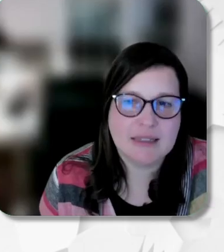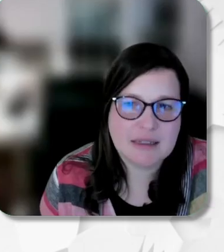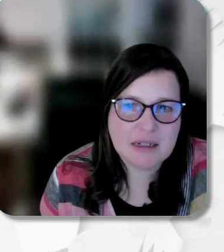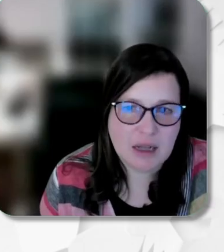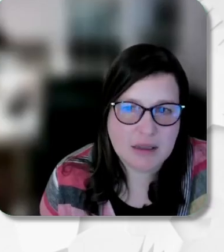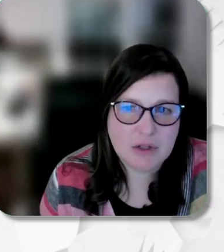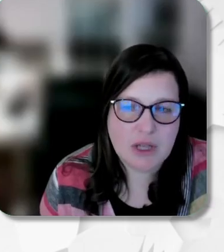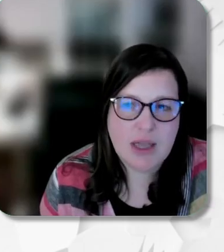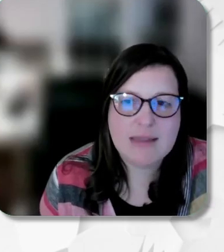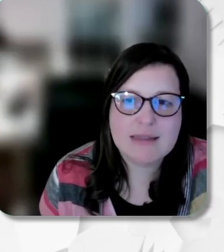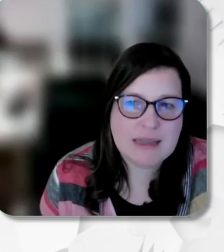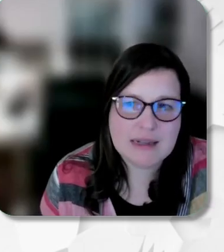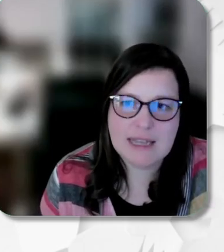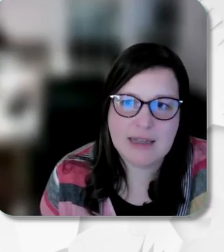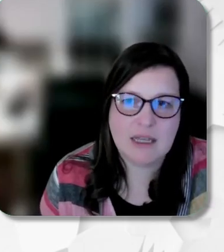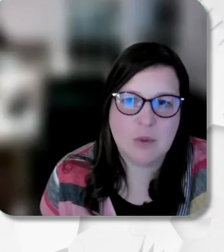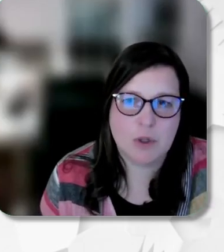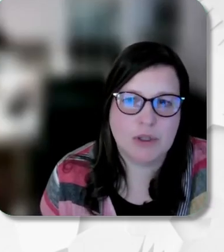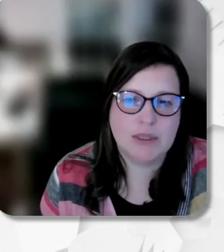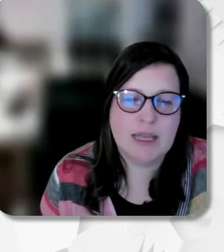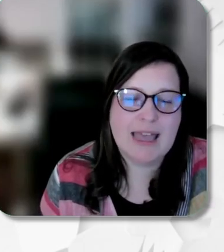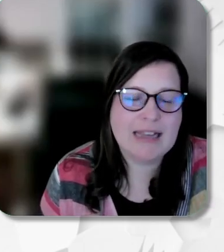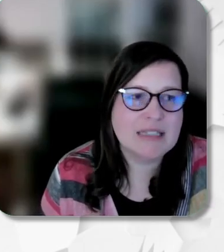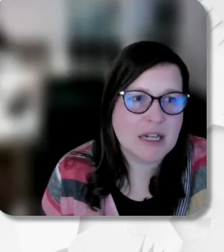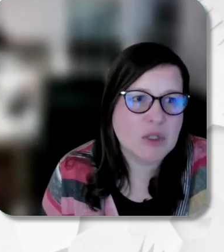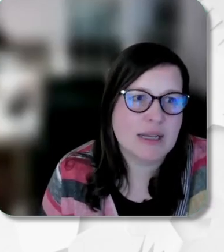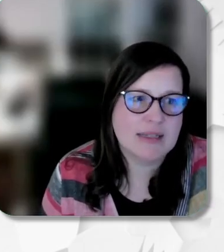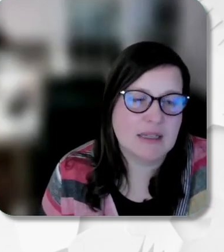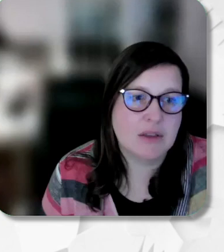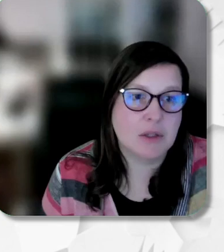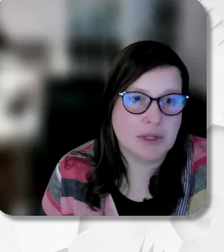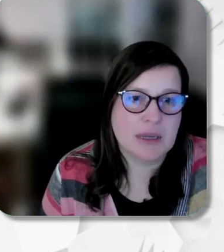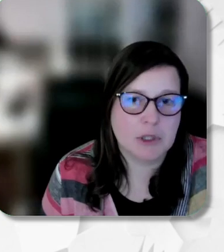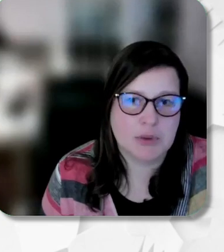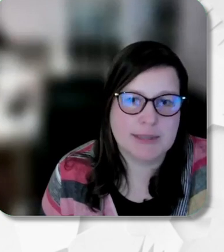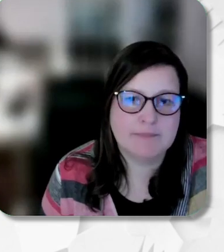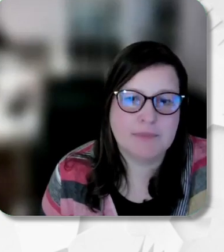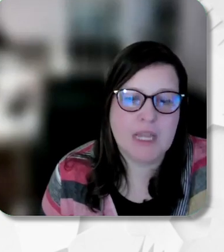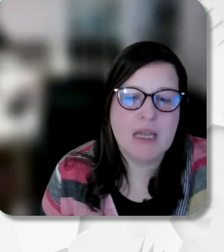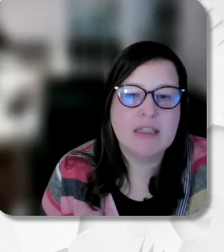existing knowledge seeing it in the outside world and contextualizing the learning that we're doing.